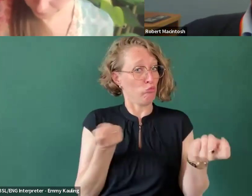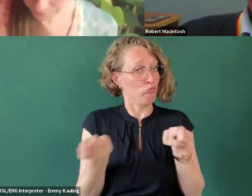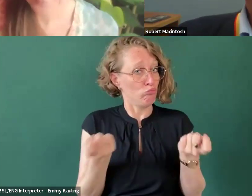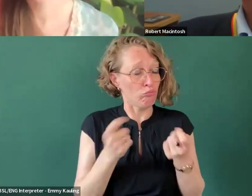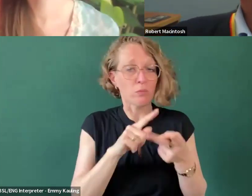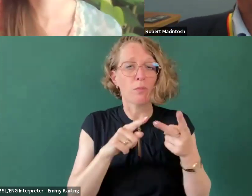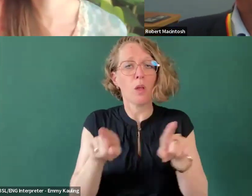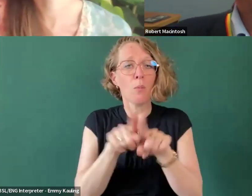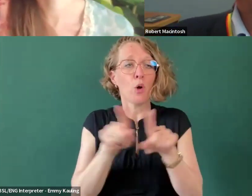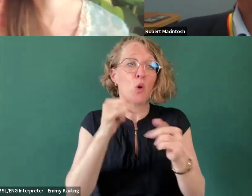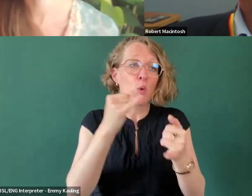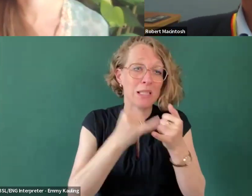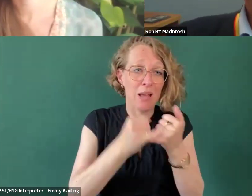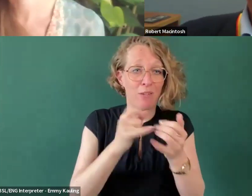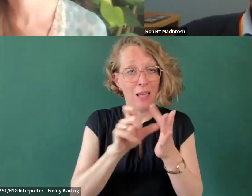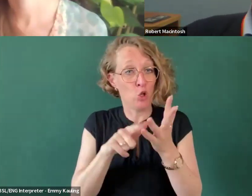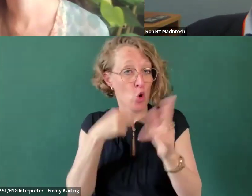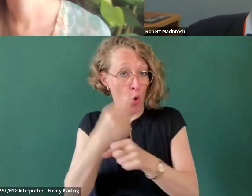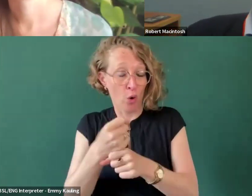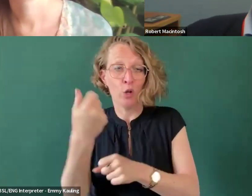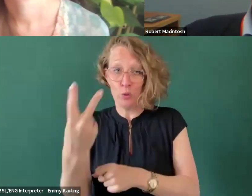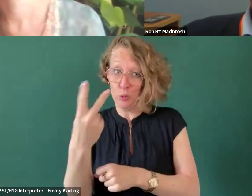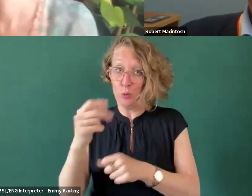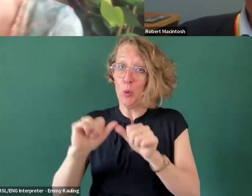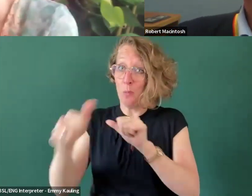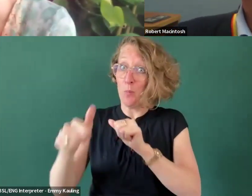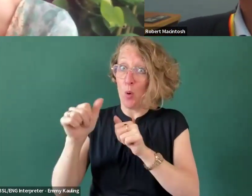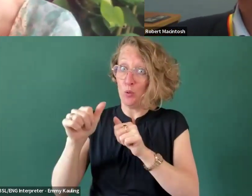to thank Steffi and Dong as the two postocs who've made the research happen. So I'm going to give